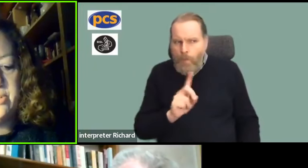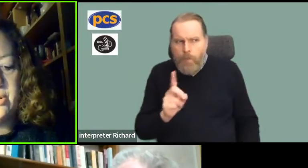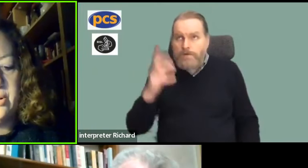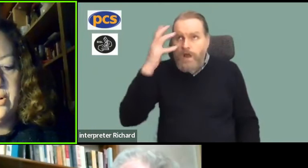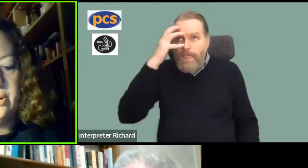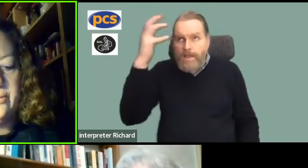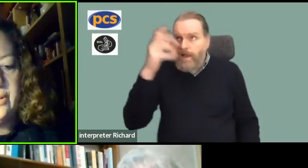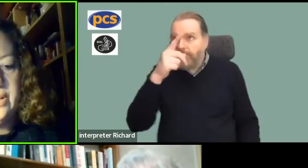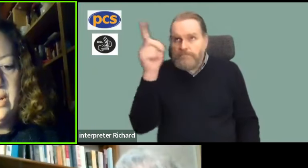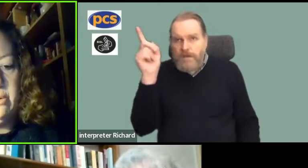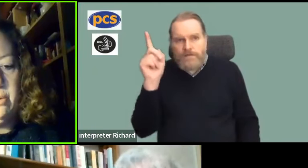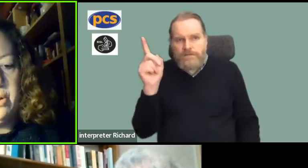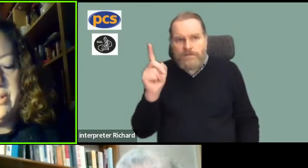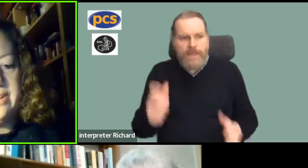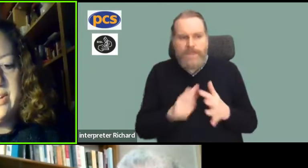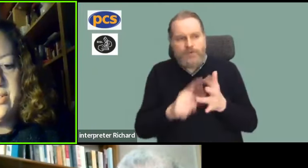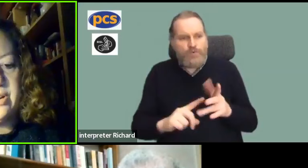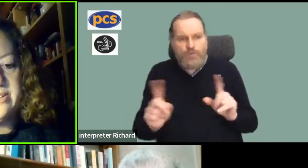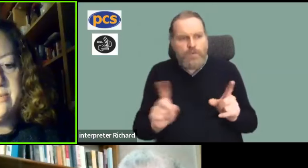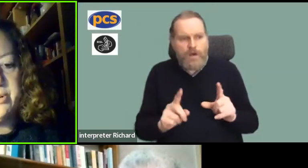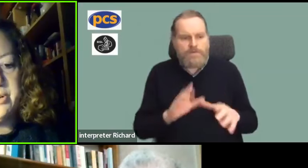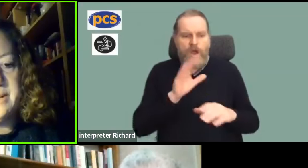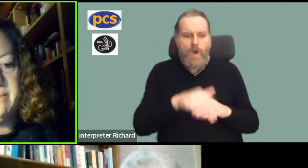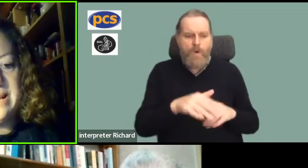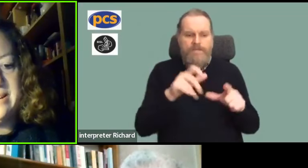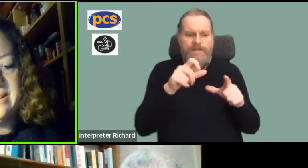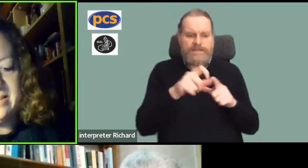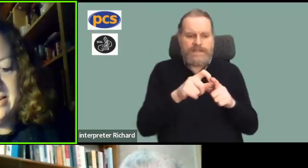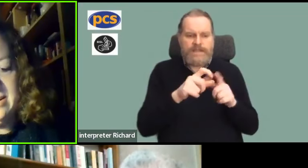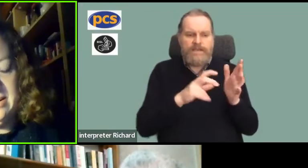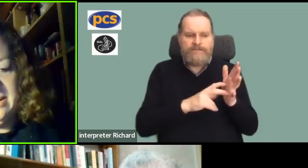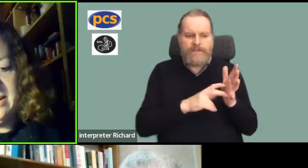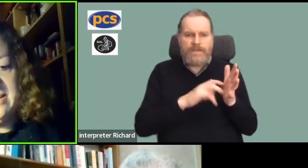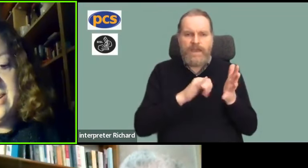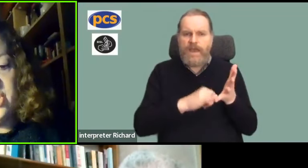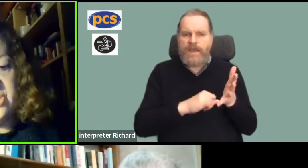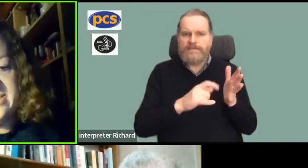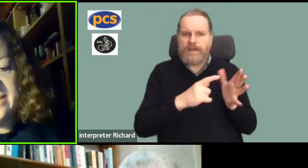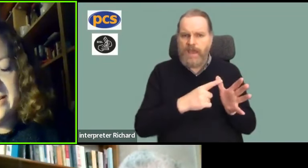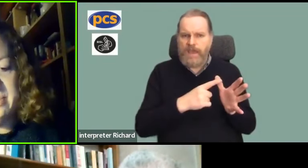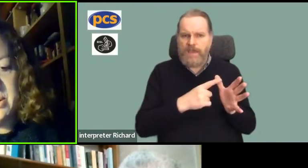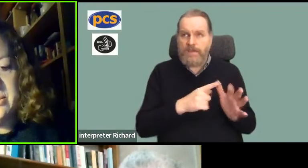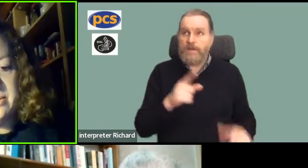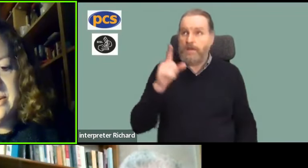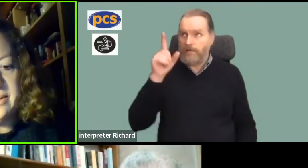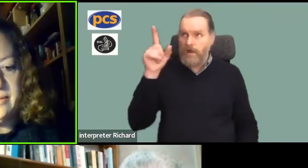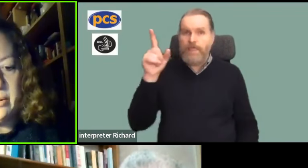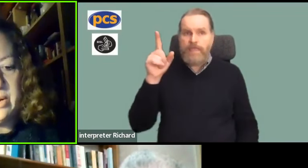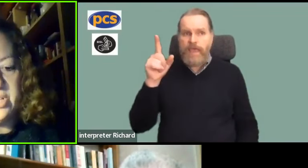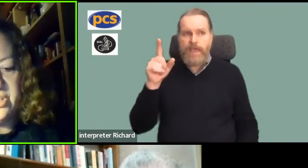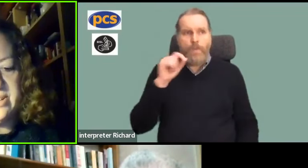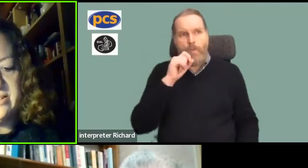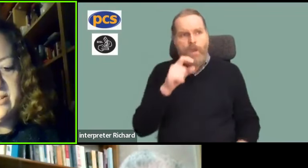strike es and in And in terms of whether And in terms of whether they're trying to put in trying to put in pace continue